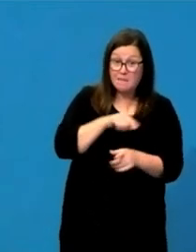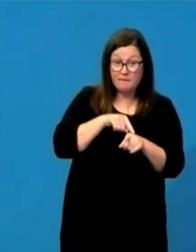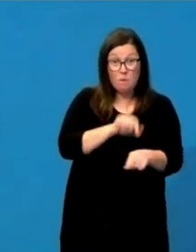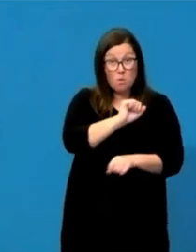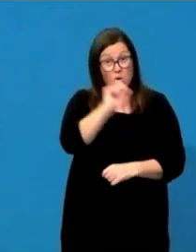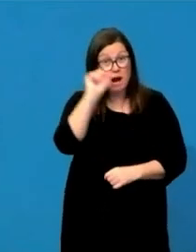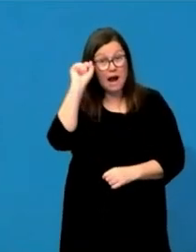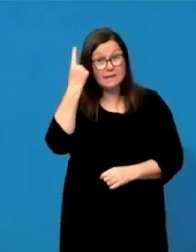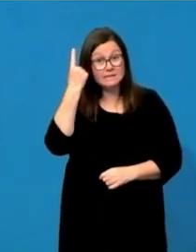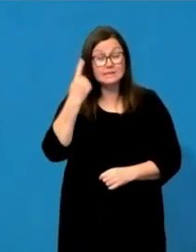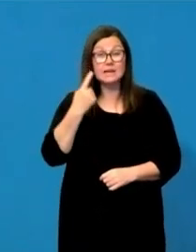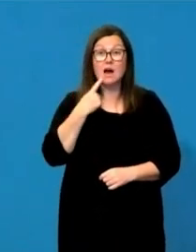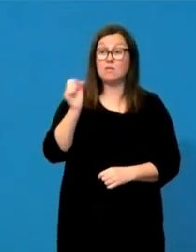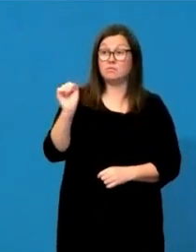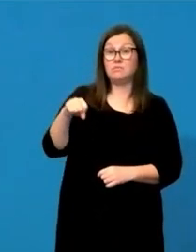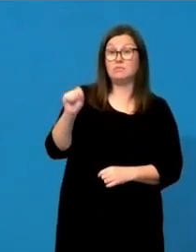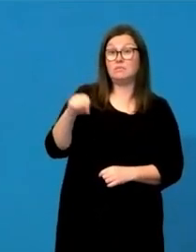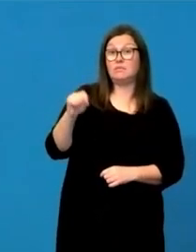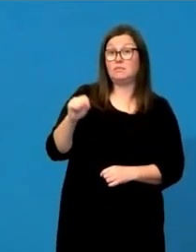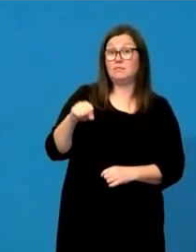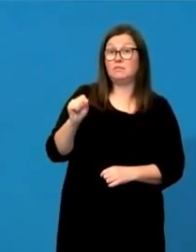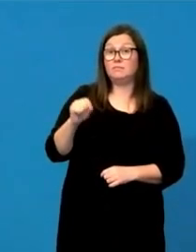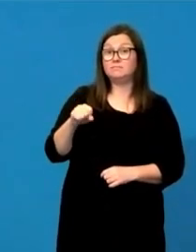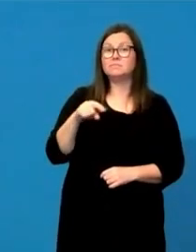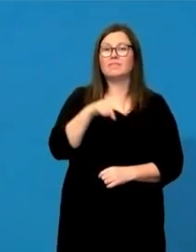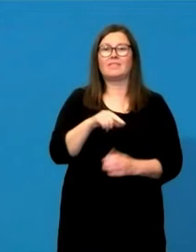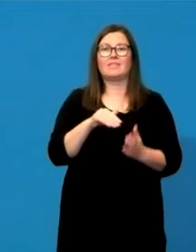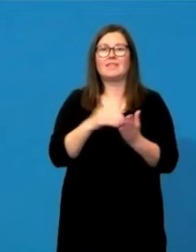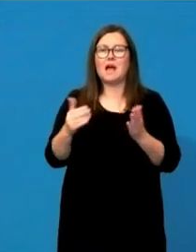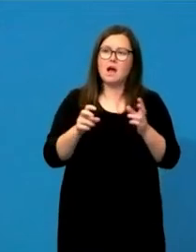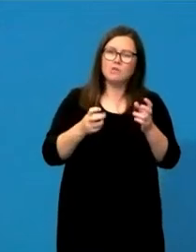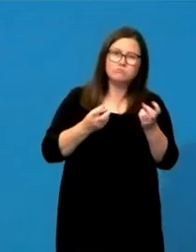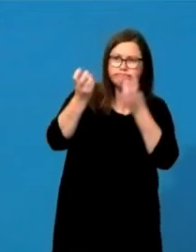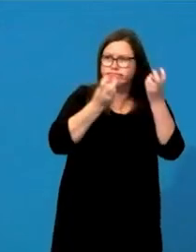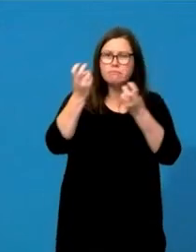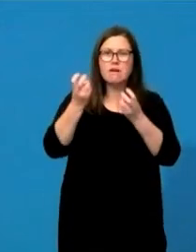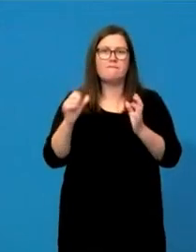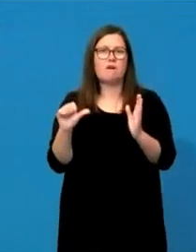They're just actually searching for funding and searching for a special needs teacher to